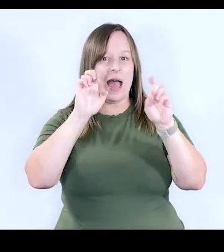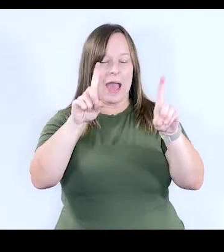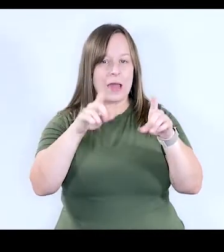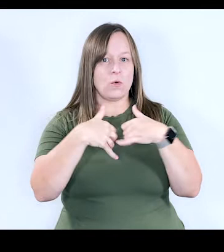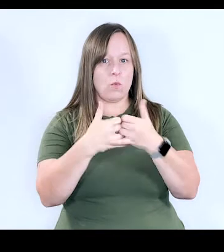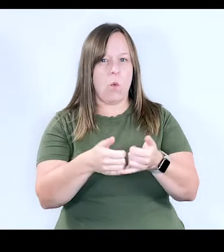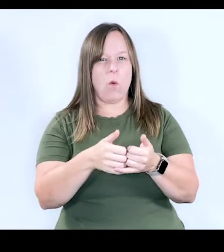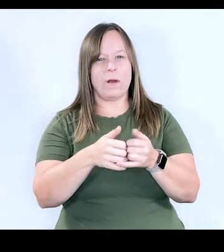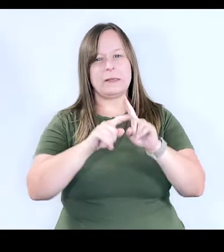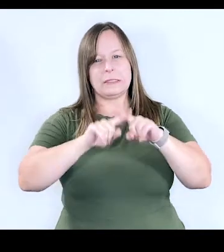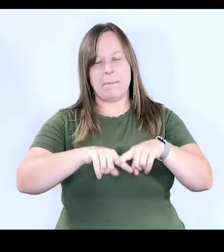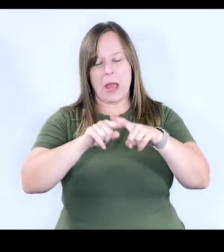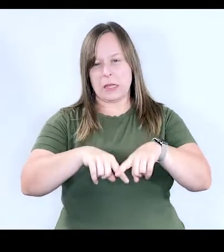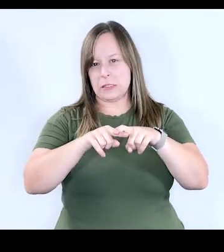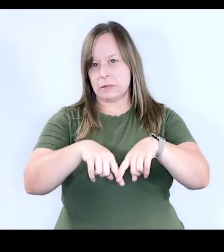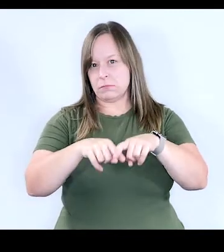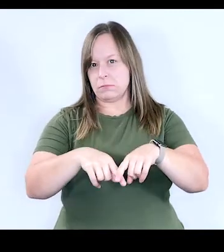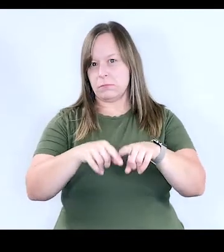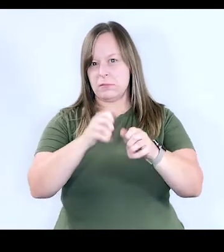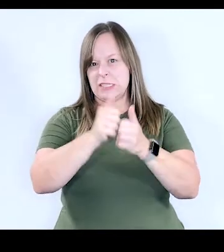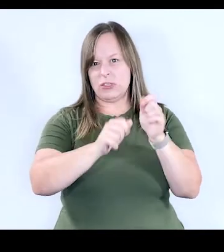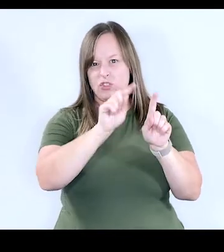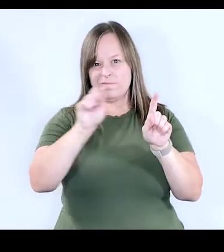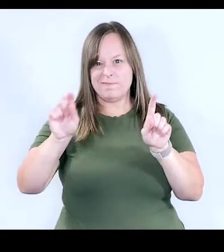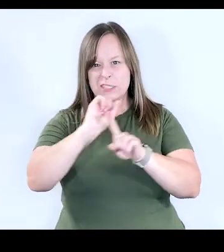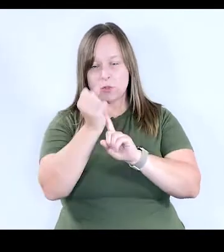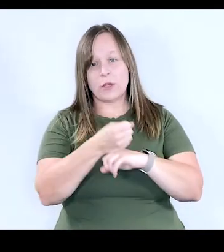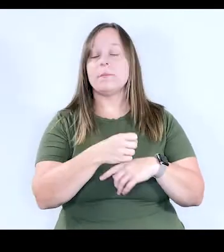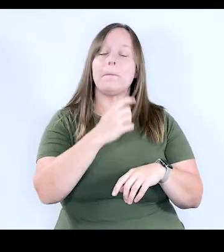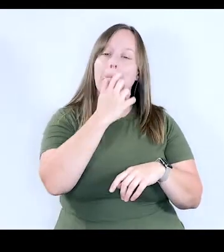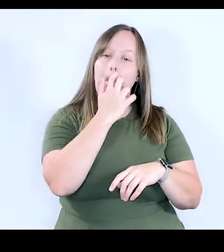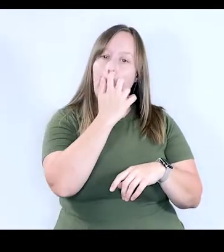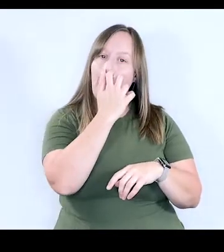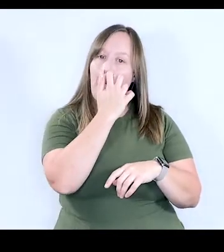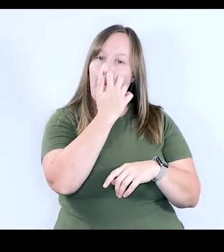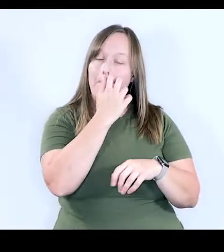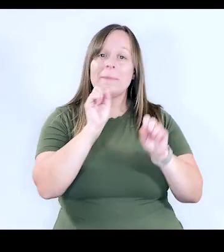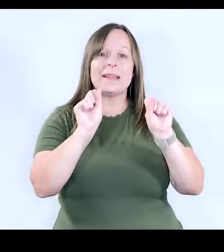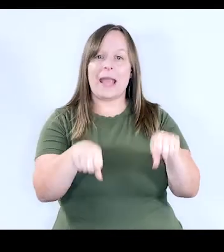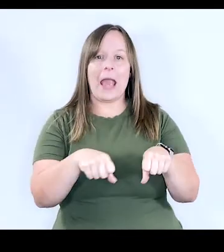on a case-by-case basis. Compensatory services can, but do not have to,